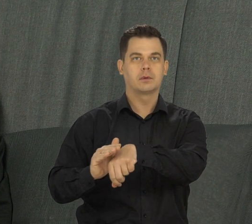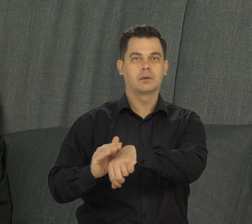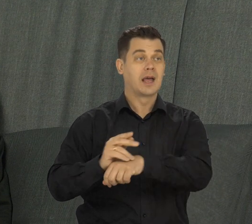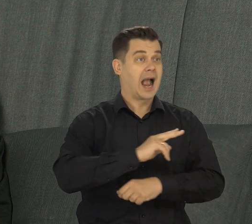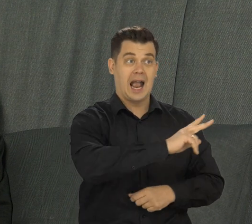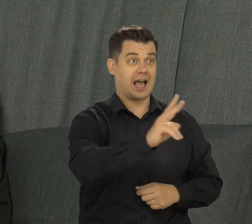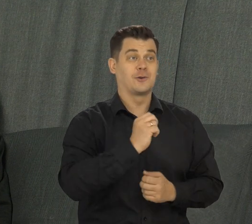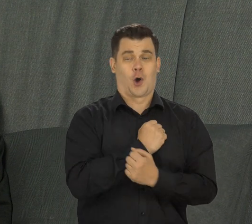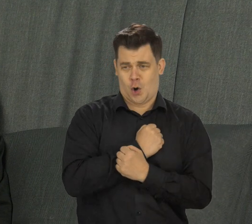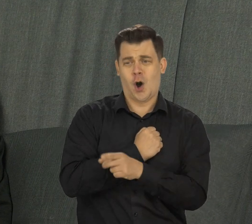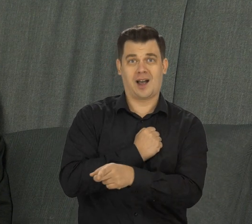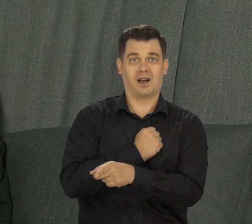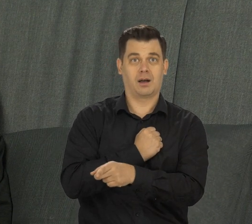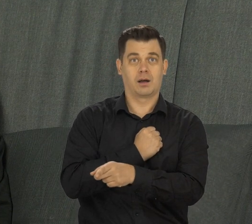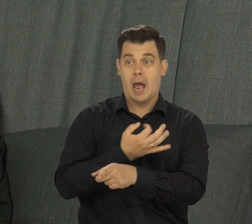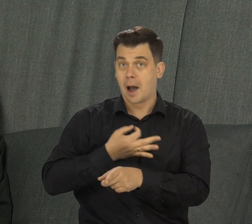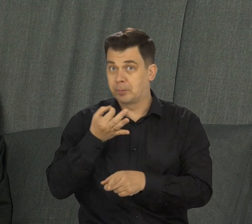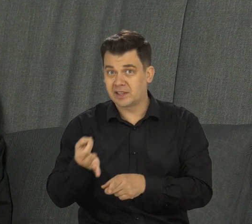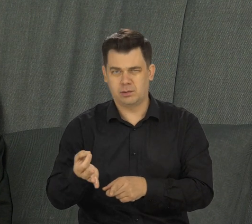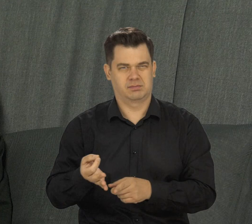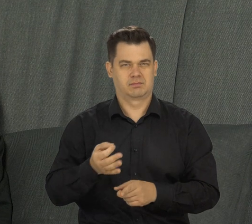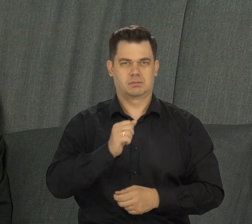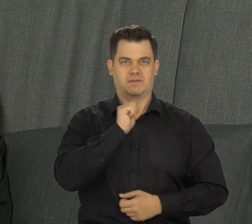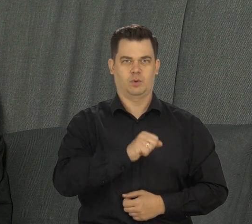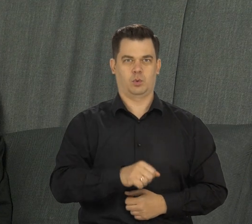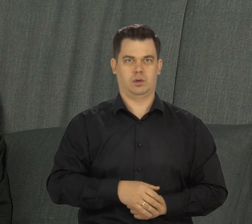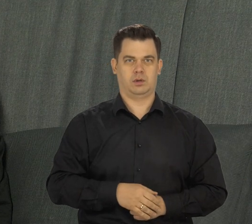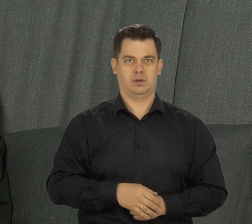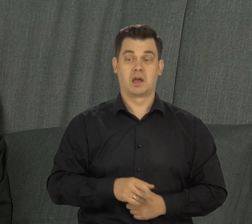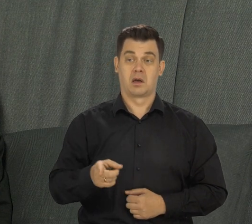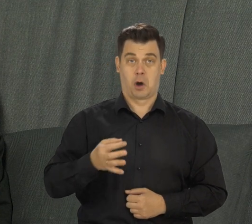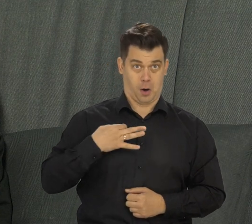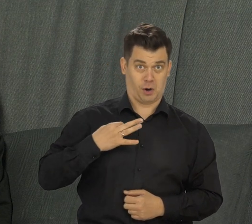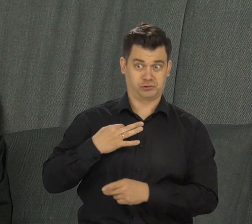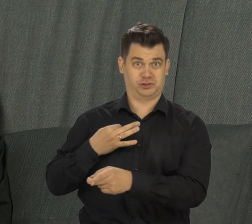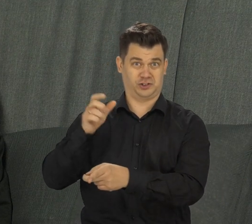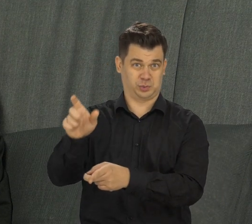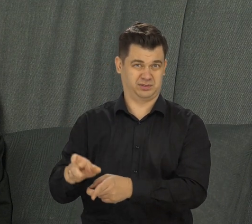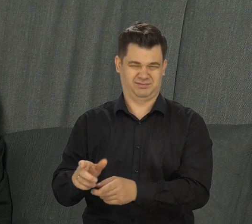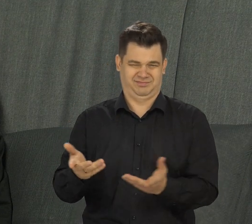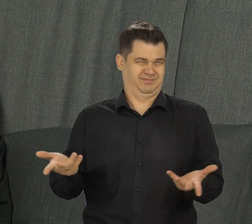Everyone loves him, but does anyone asks him for his opinion, Does his opinion matter to anyone?